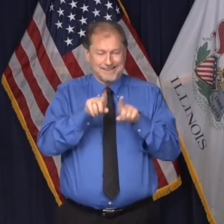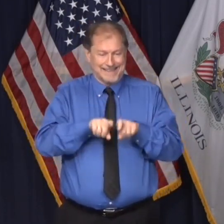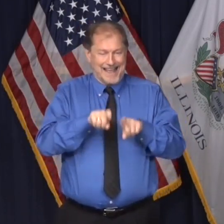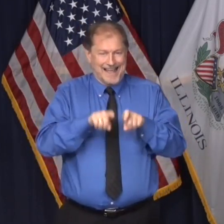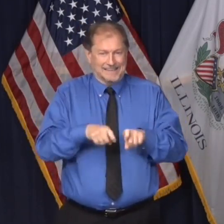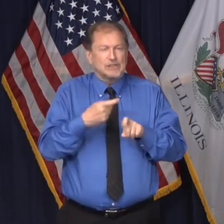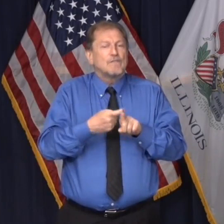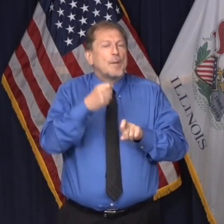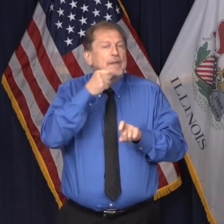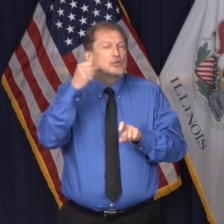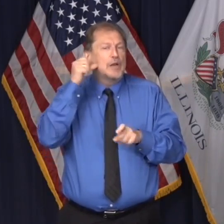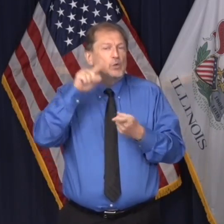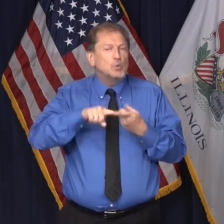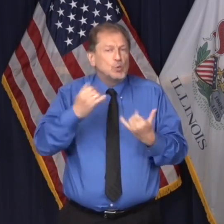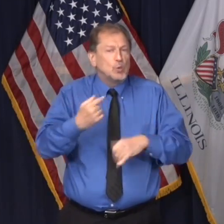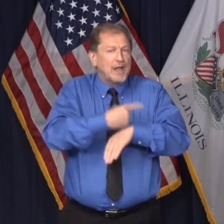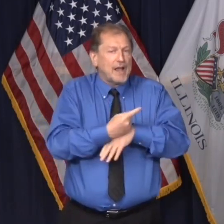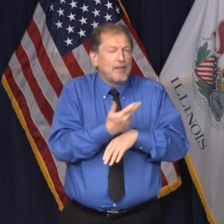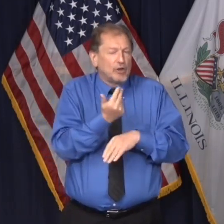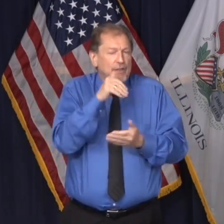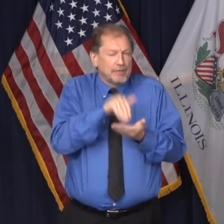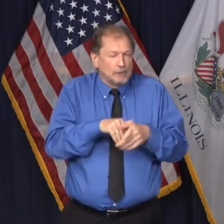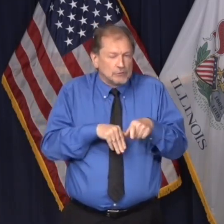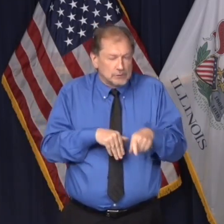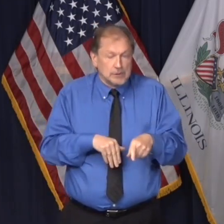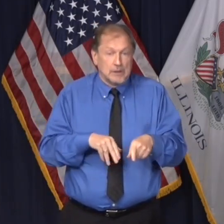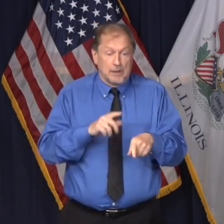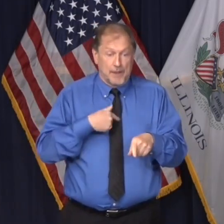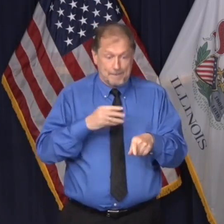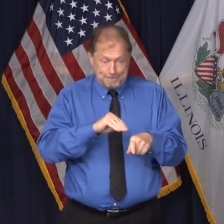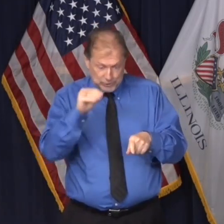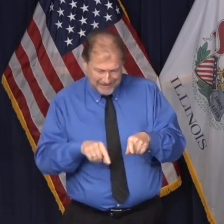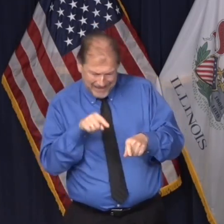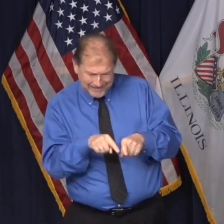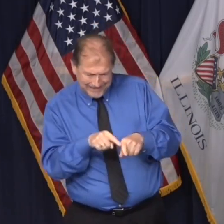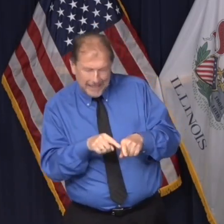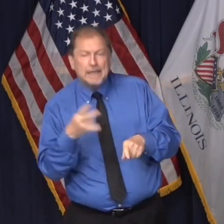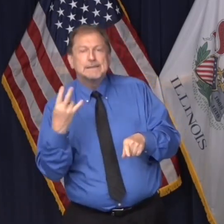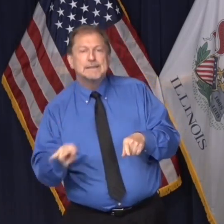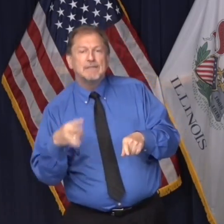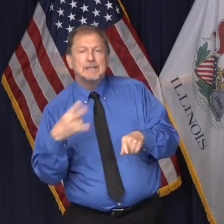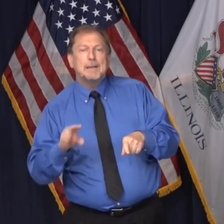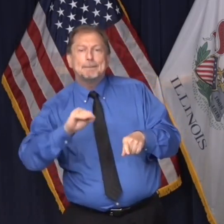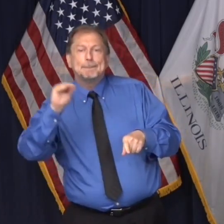INDIVIDUALS WHO HAVE ALREADY RECOVERED. 13,834 NEW TESTS WERE REPORTED